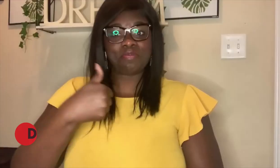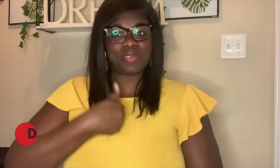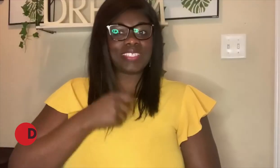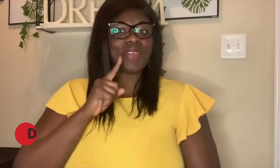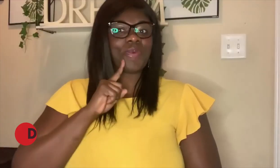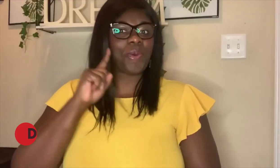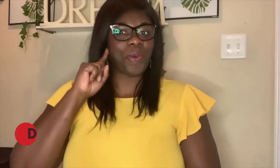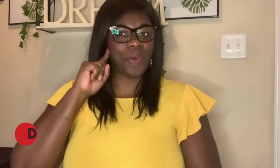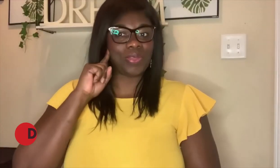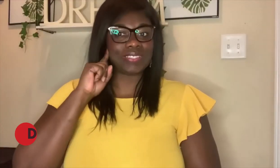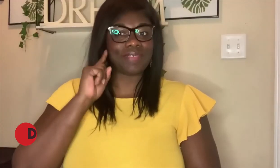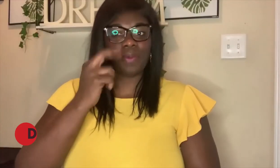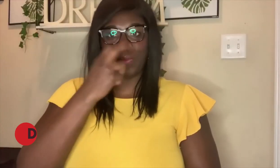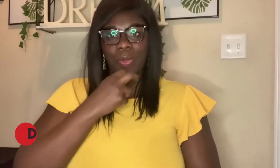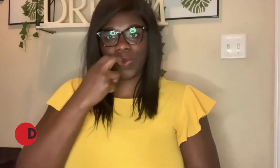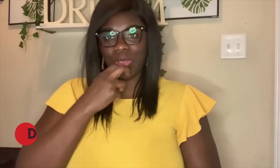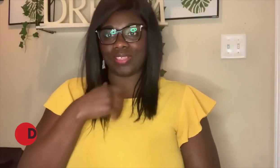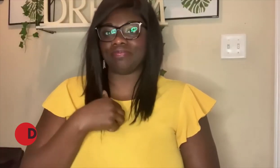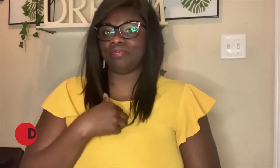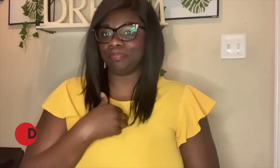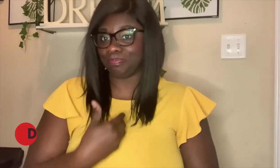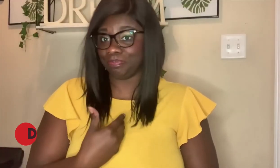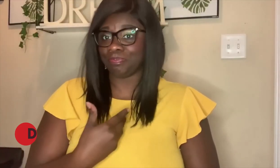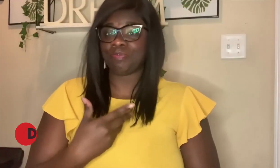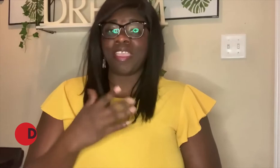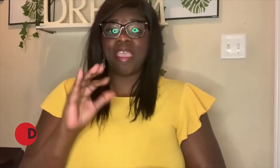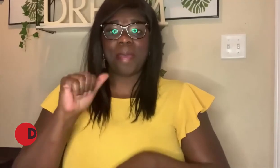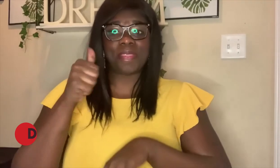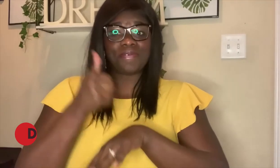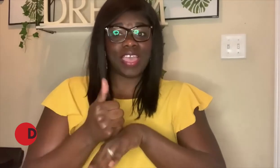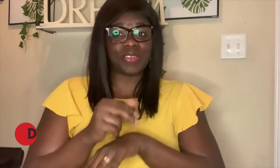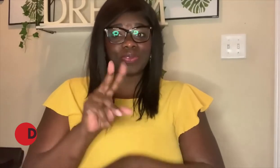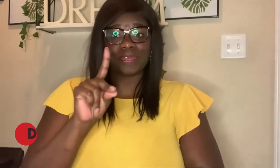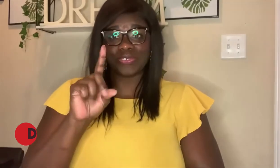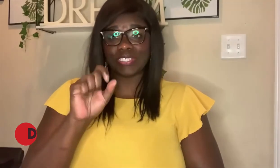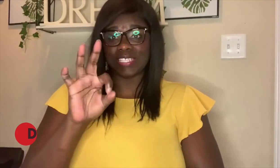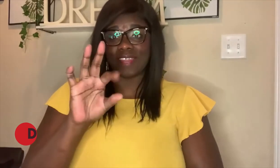[Andrea]: I am Deaf oral and founder of Def Events & Beyond.